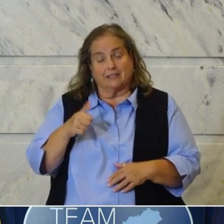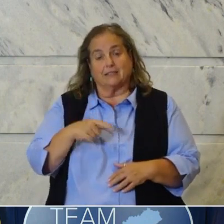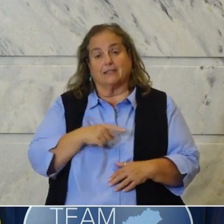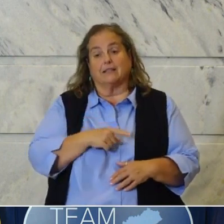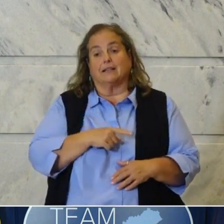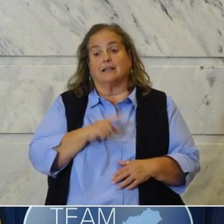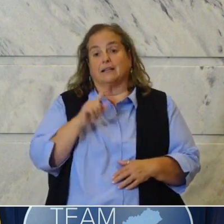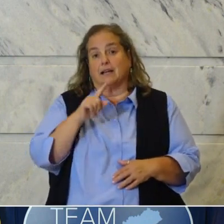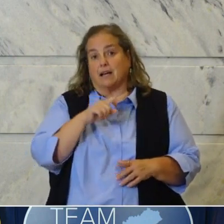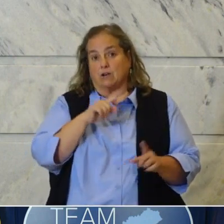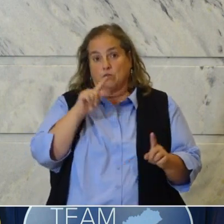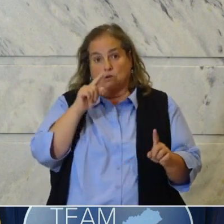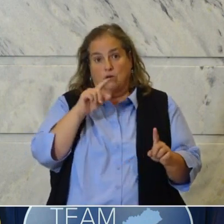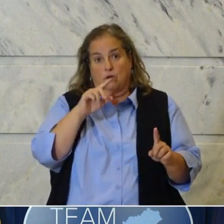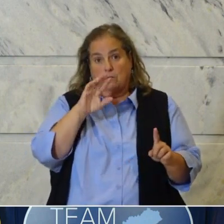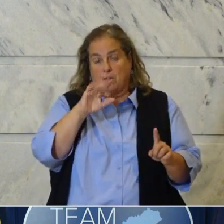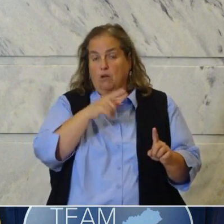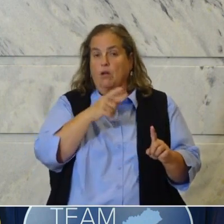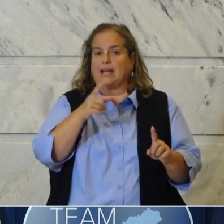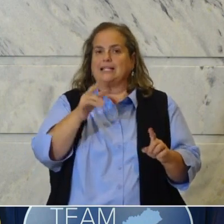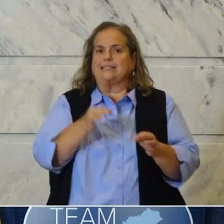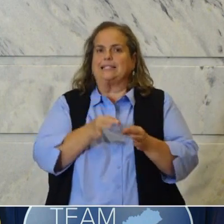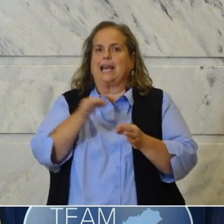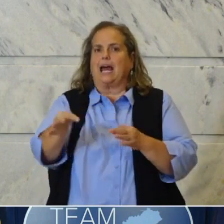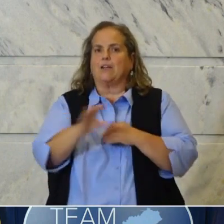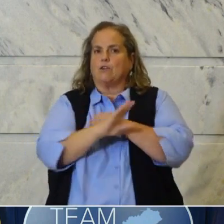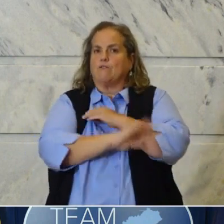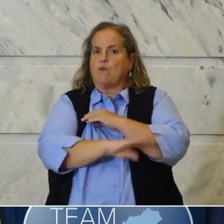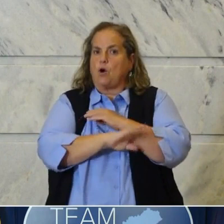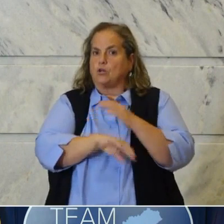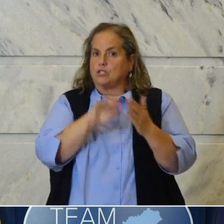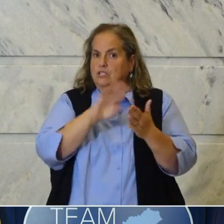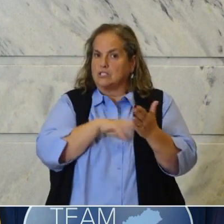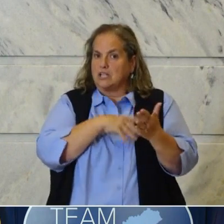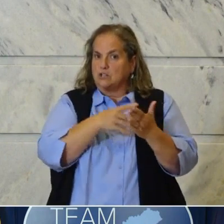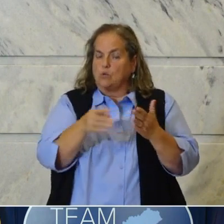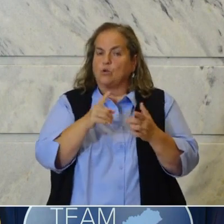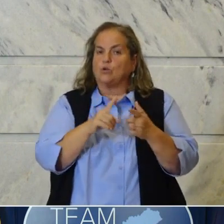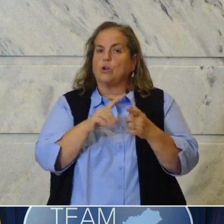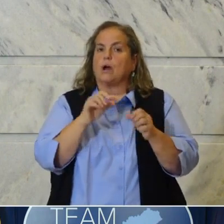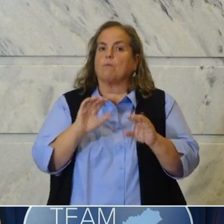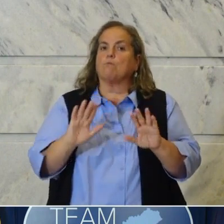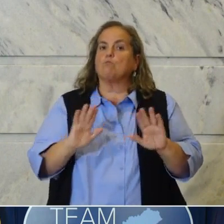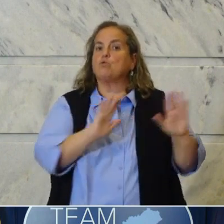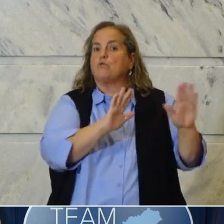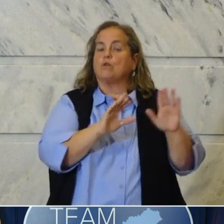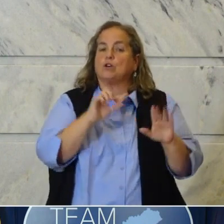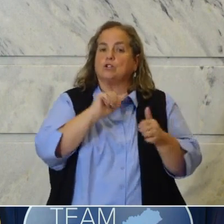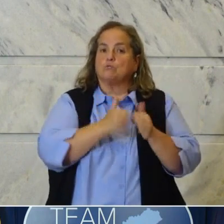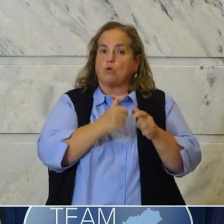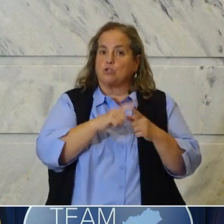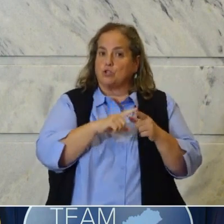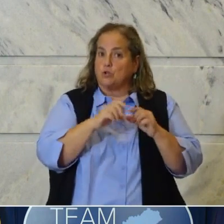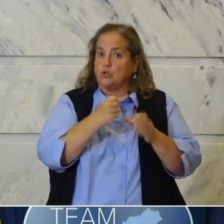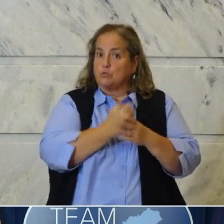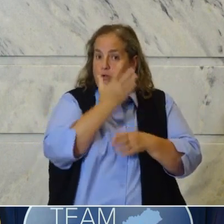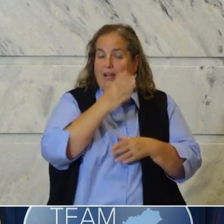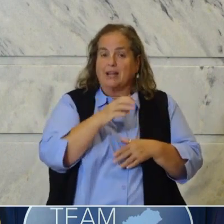delayed their fall schedules. They cancel their fall schedules and push sports to the spring SEC. Did not. Assisi said they could start practicing